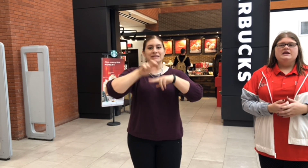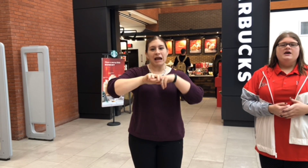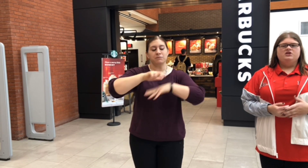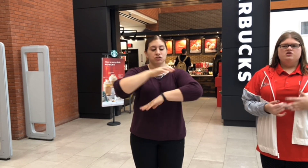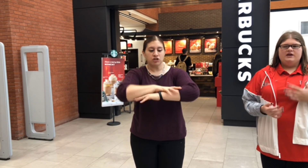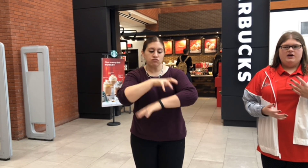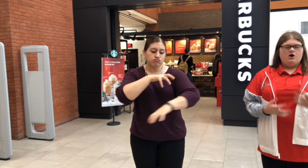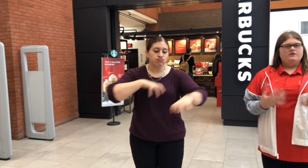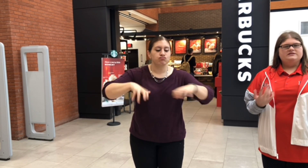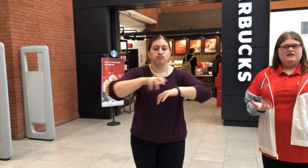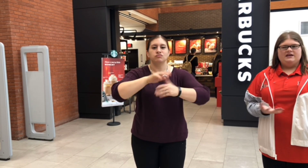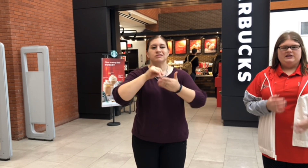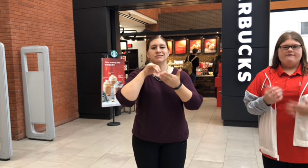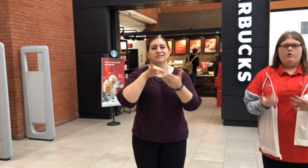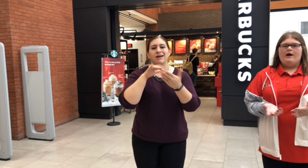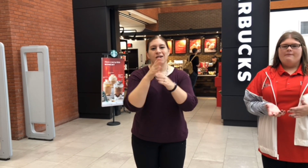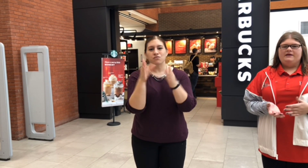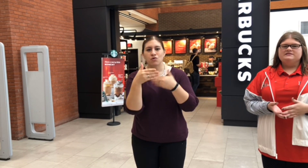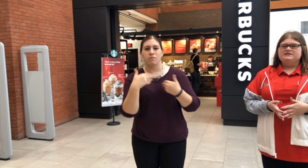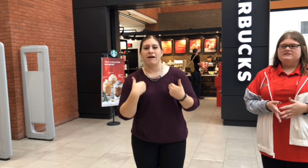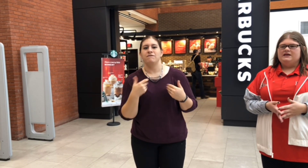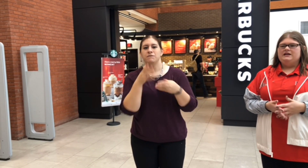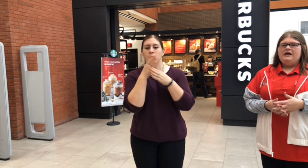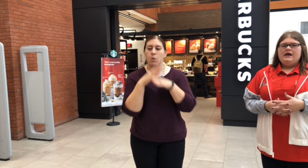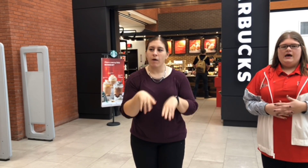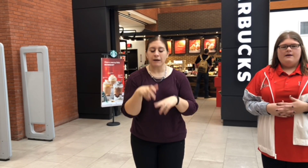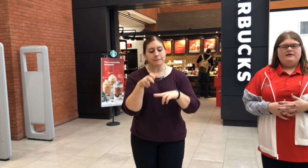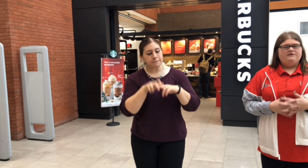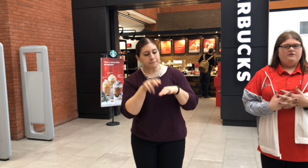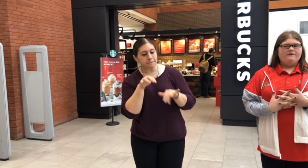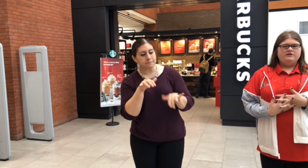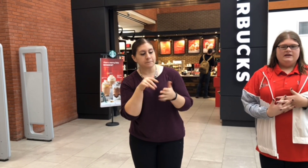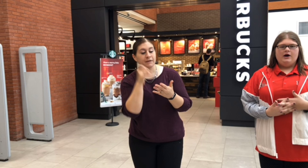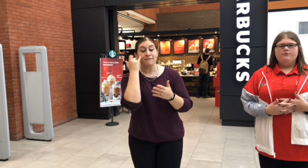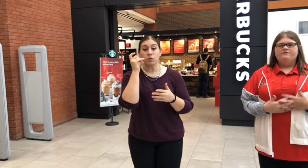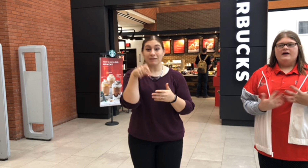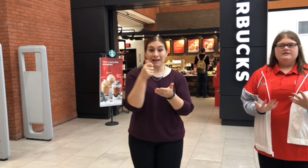you could go and study and have a quite place to sit. And if you ever need help finding